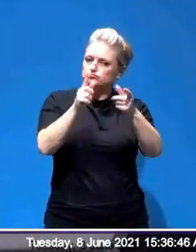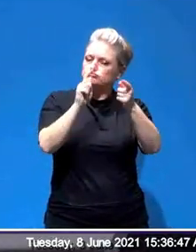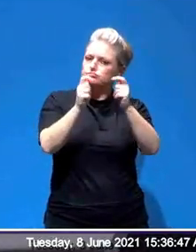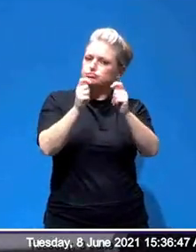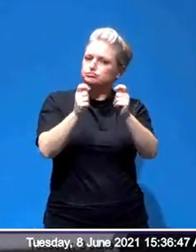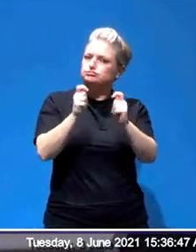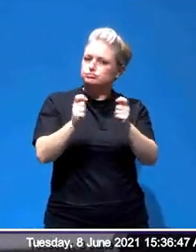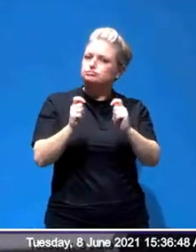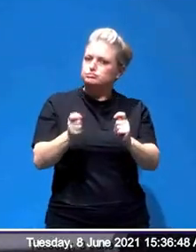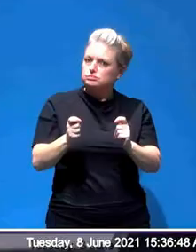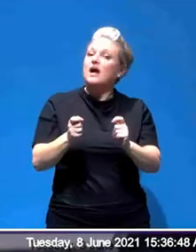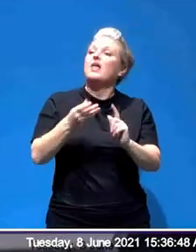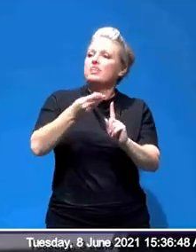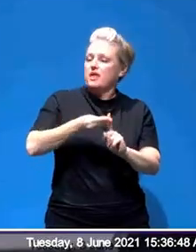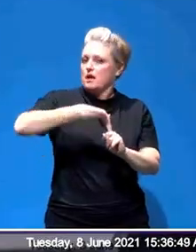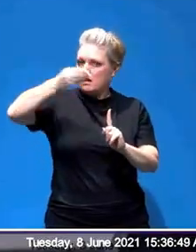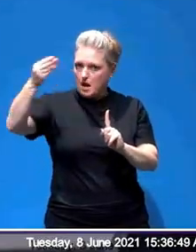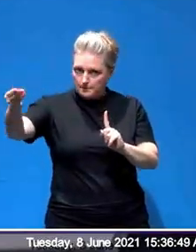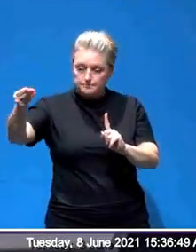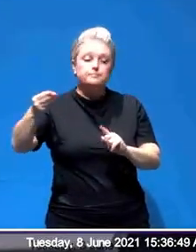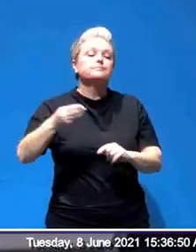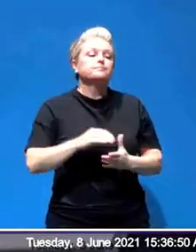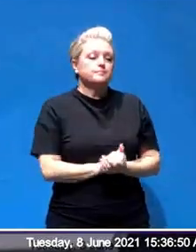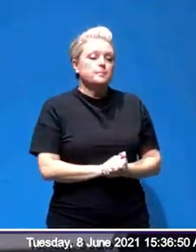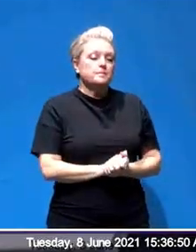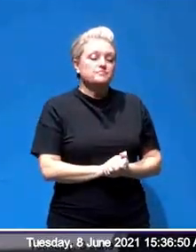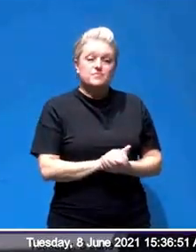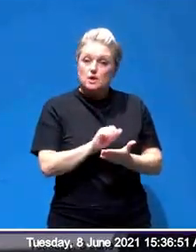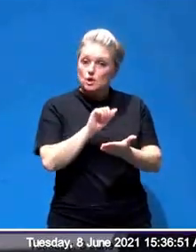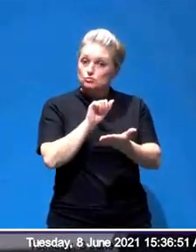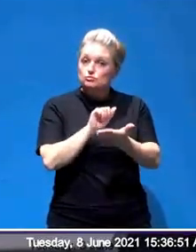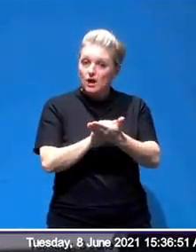did go in and interfere with the report in any way, that was